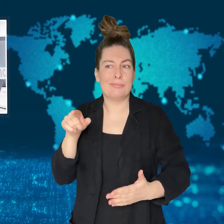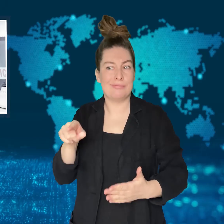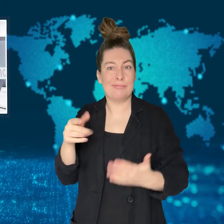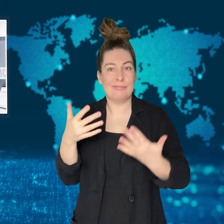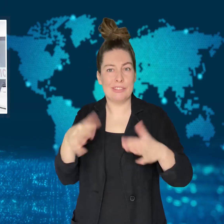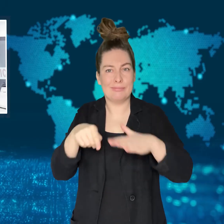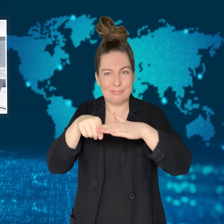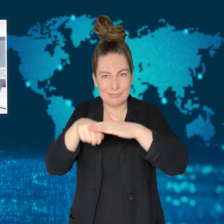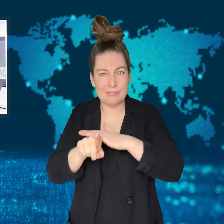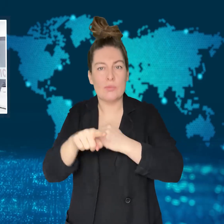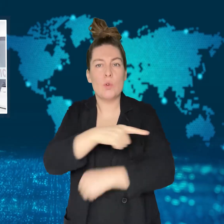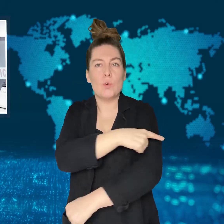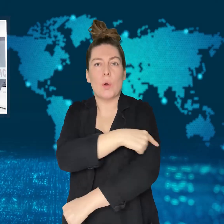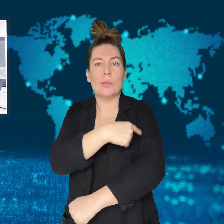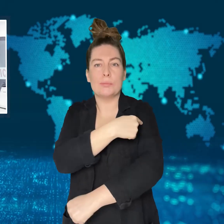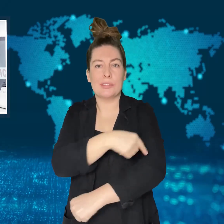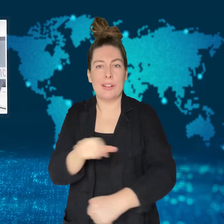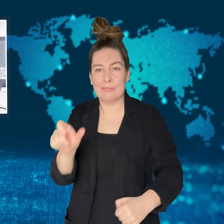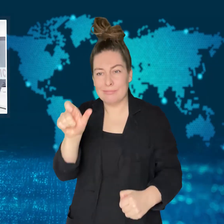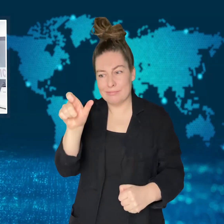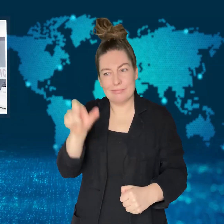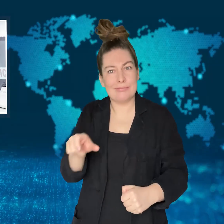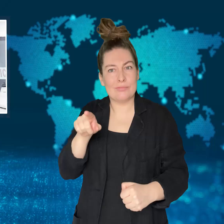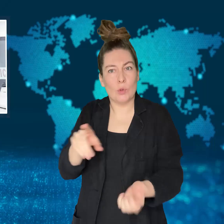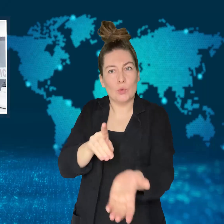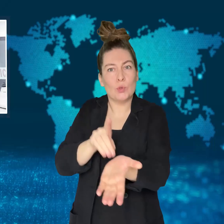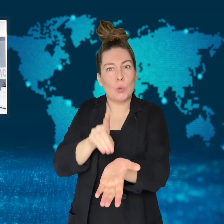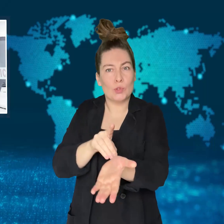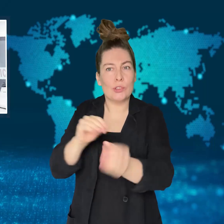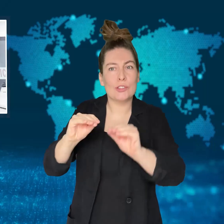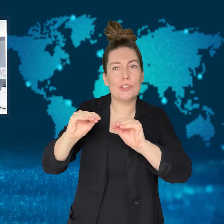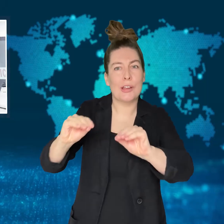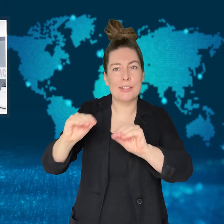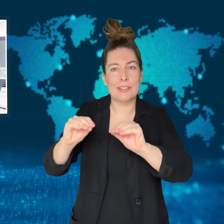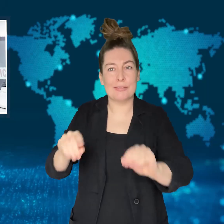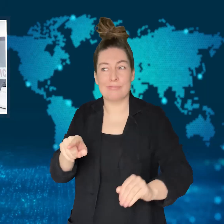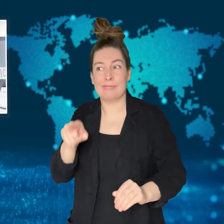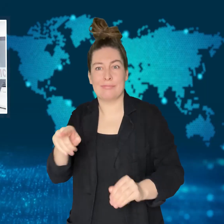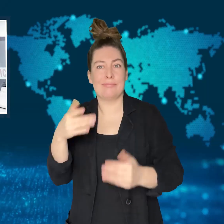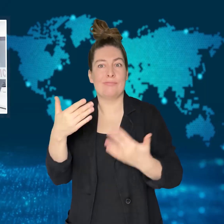On Monday, a police volunteer, Sanjay Roy,